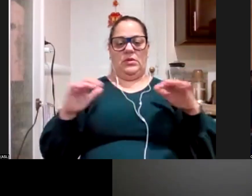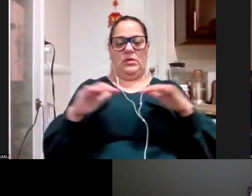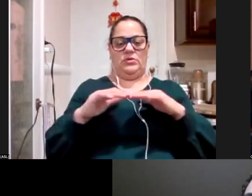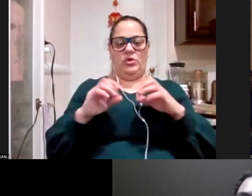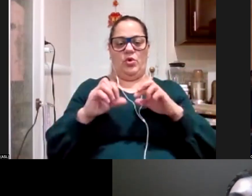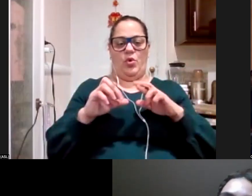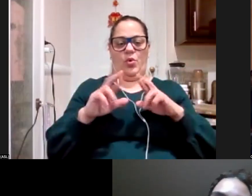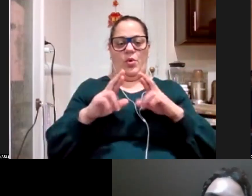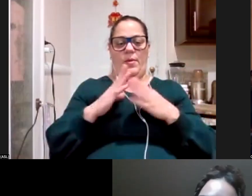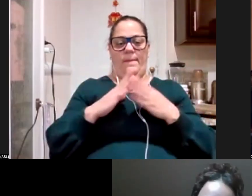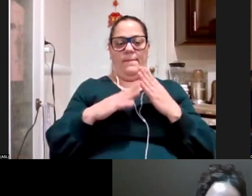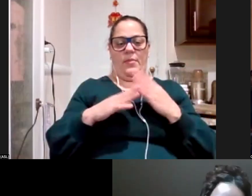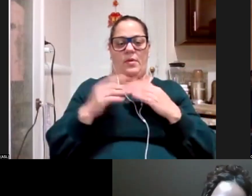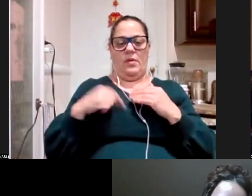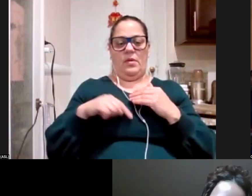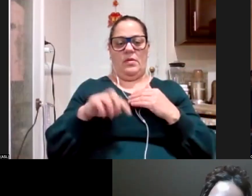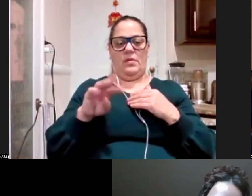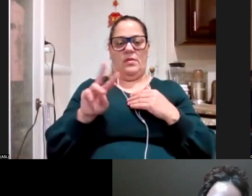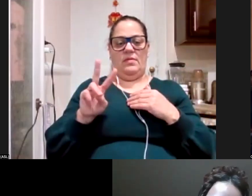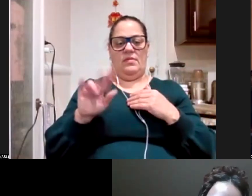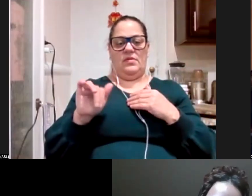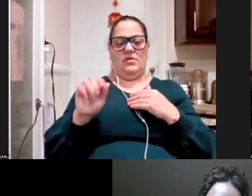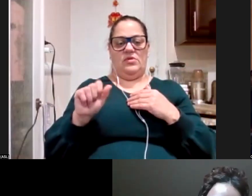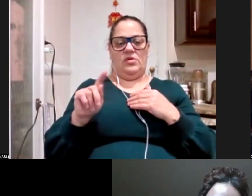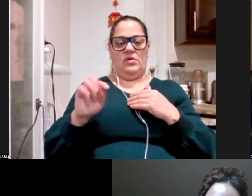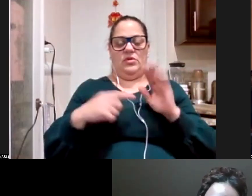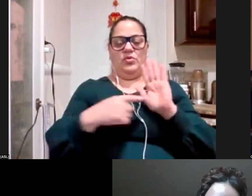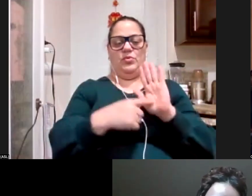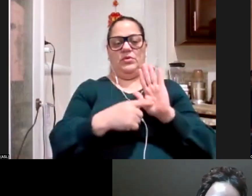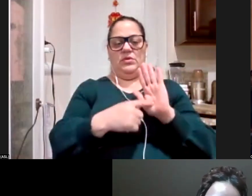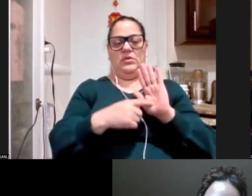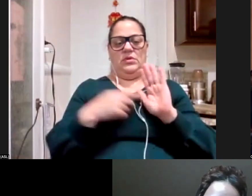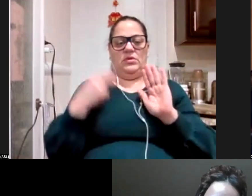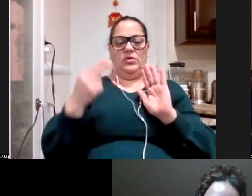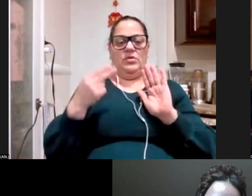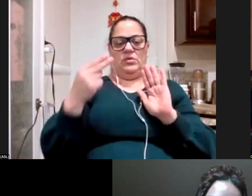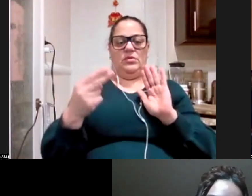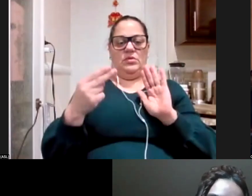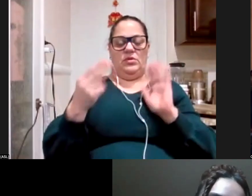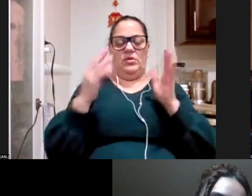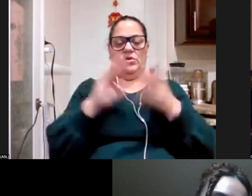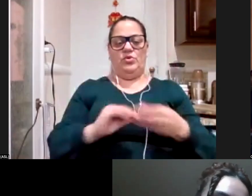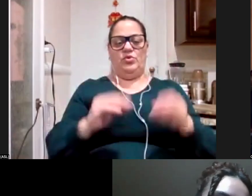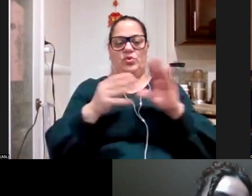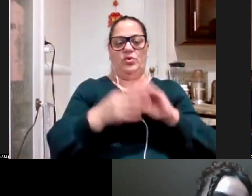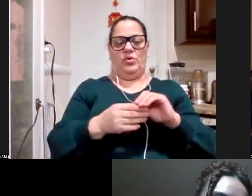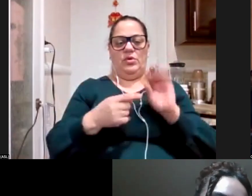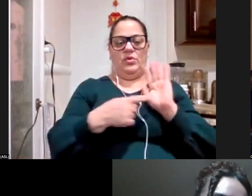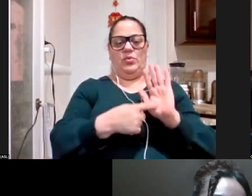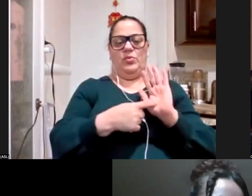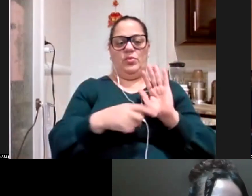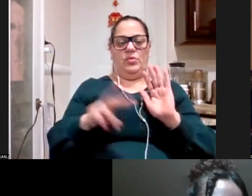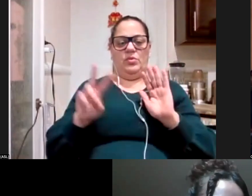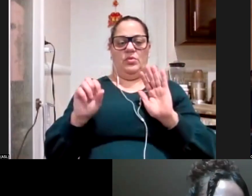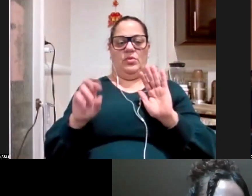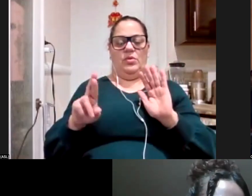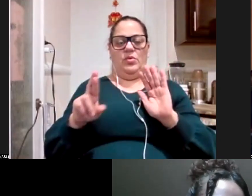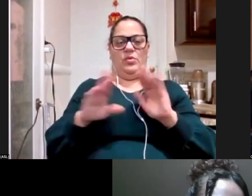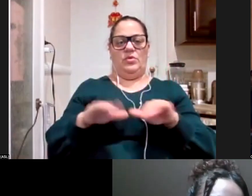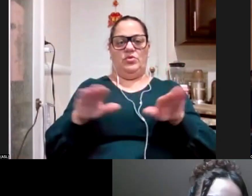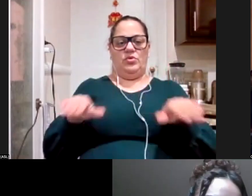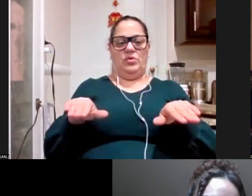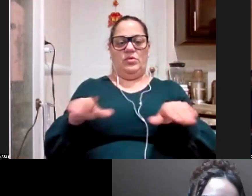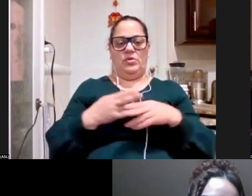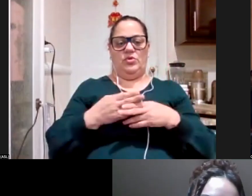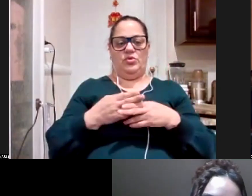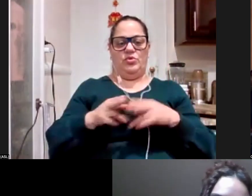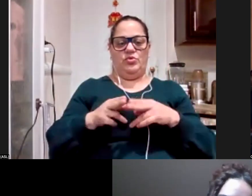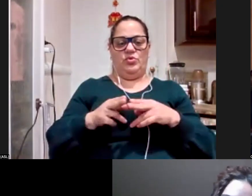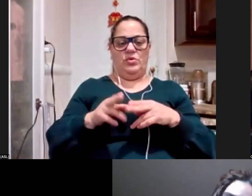part of Viscardi um to represent like his story and who he was um when they had a short exhibition